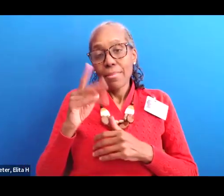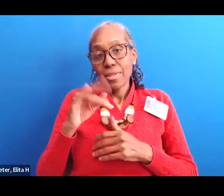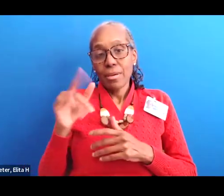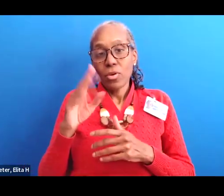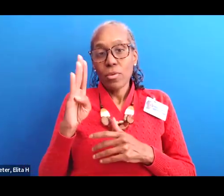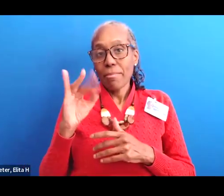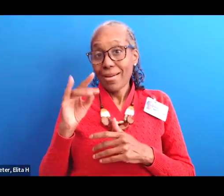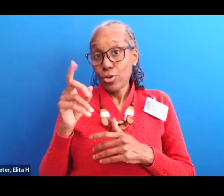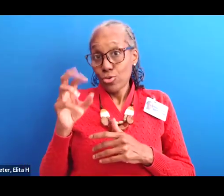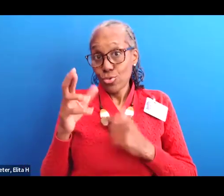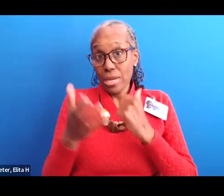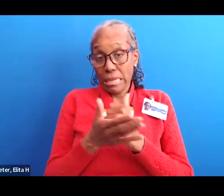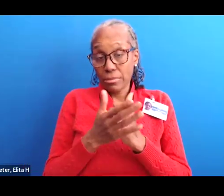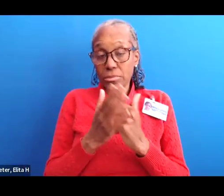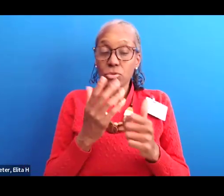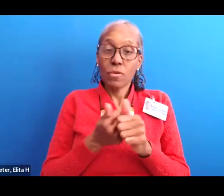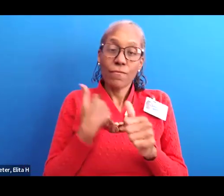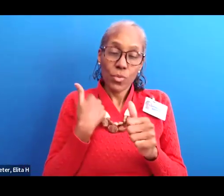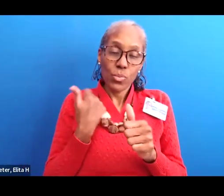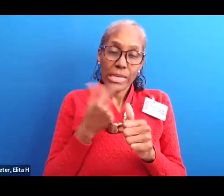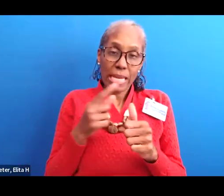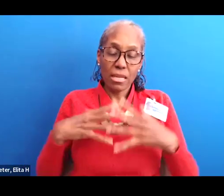That helps from getting one in your, in your torso there.